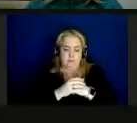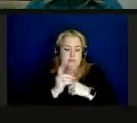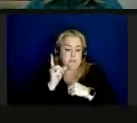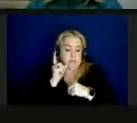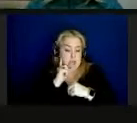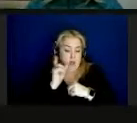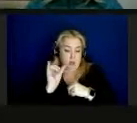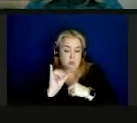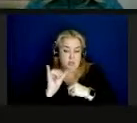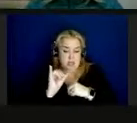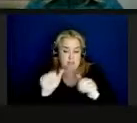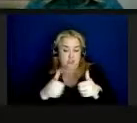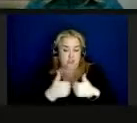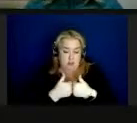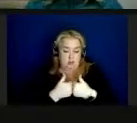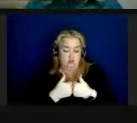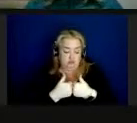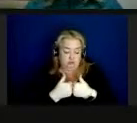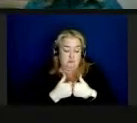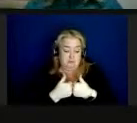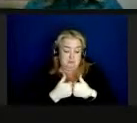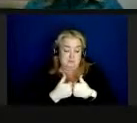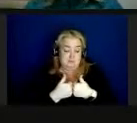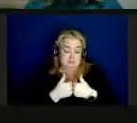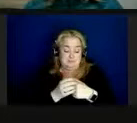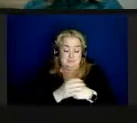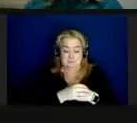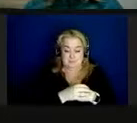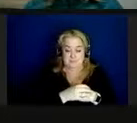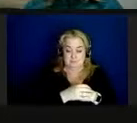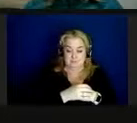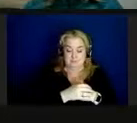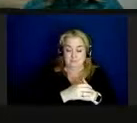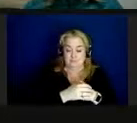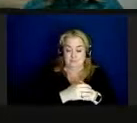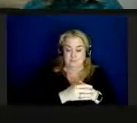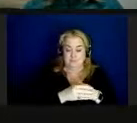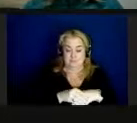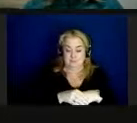CERTAINLY TRICKIER THAN THE OPERATIONS FE OR YEAH.